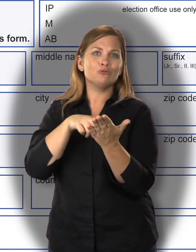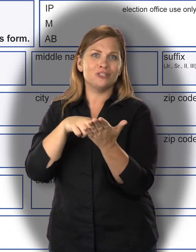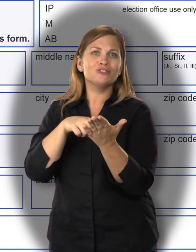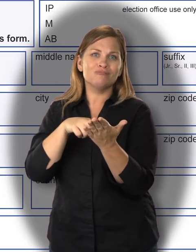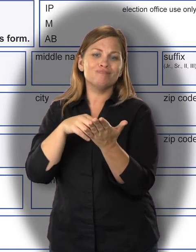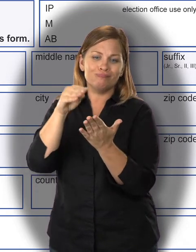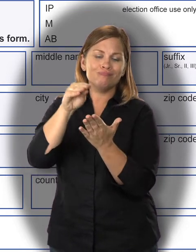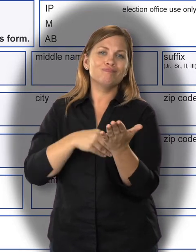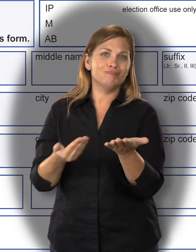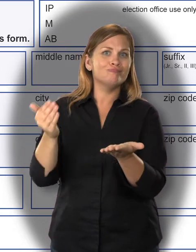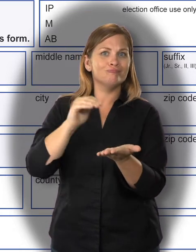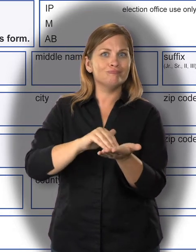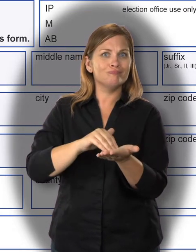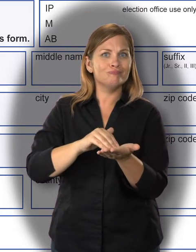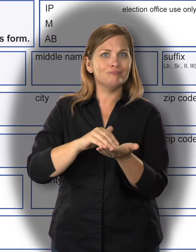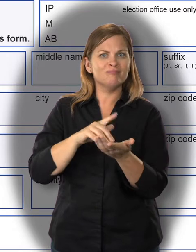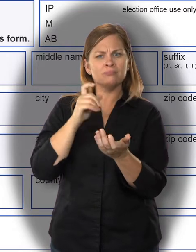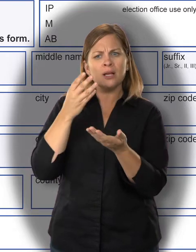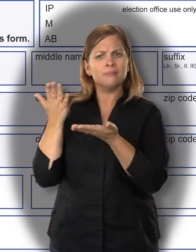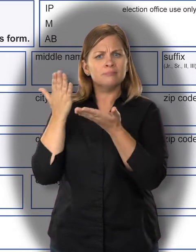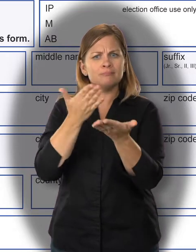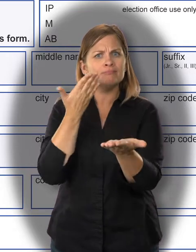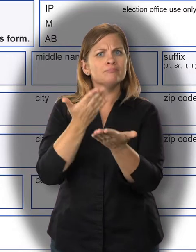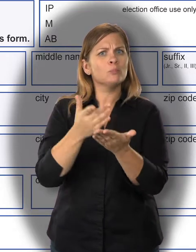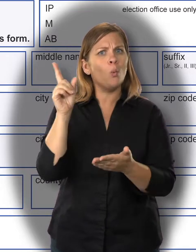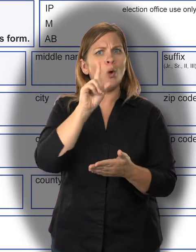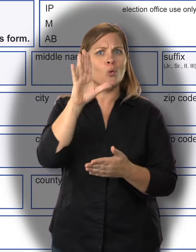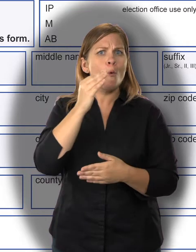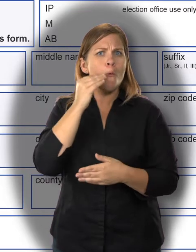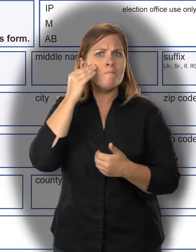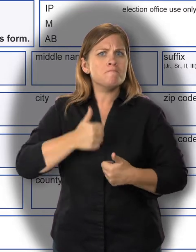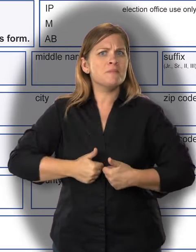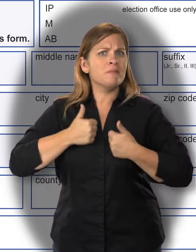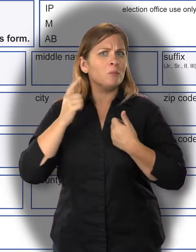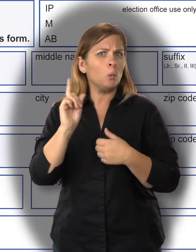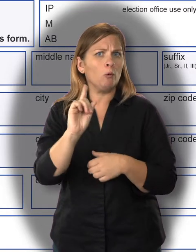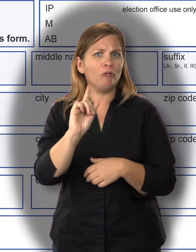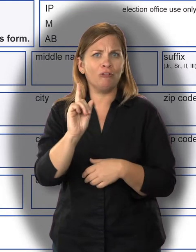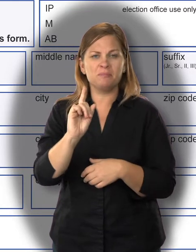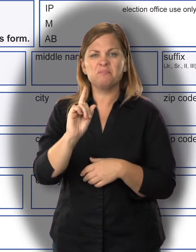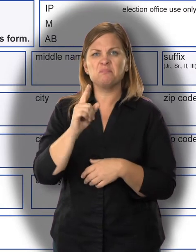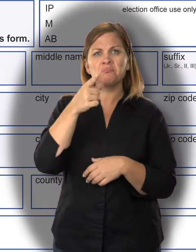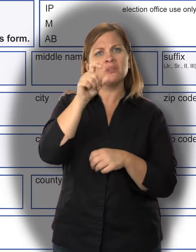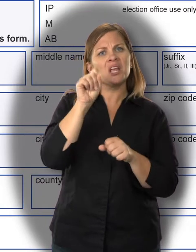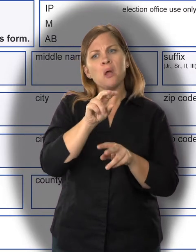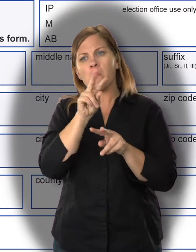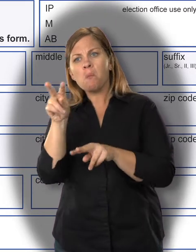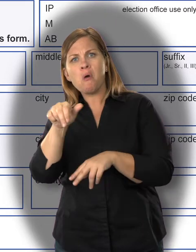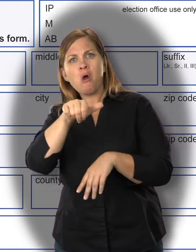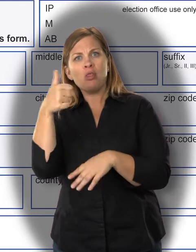by completing a new voter registration application. Be sure to bring proof of your residence.